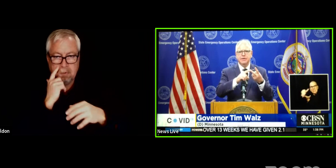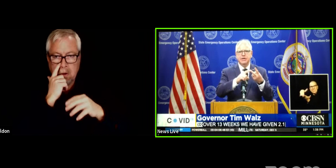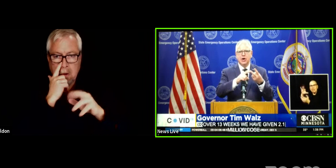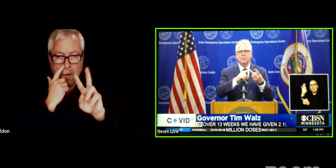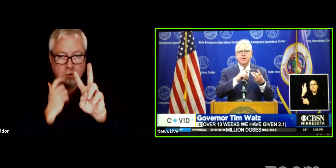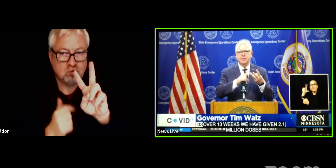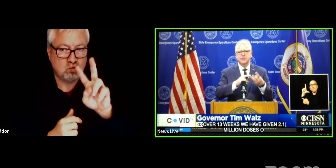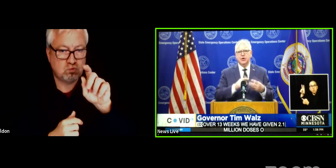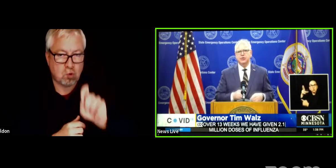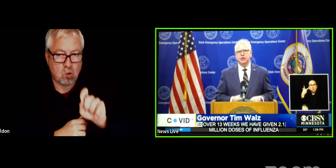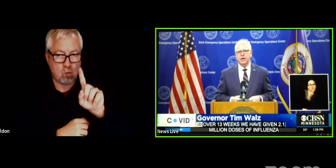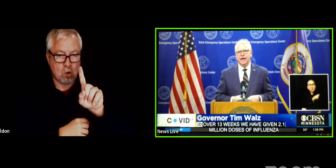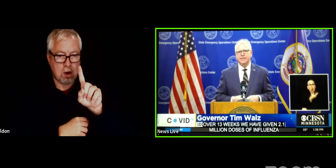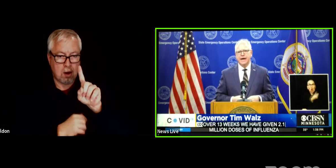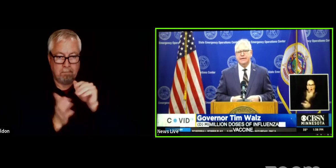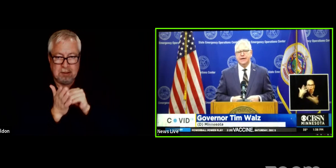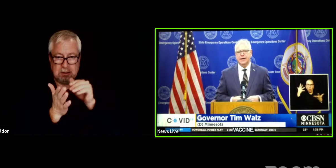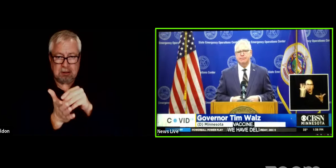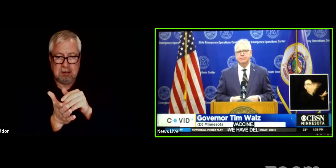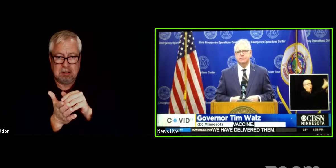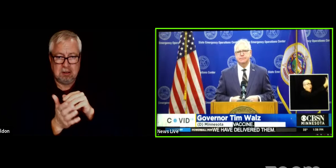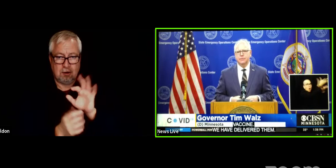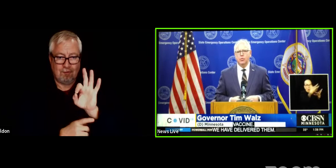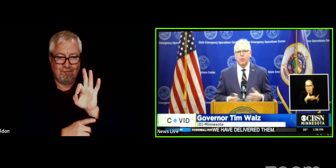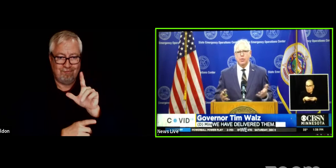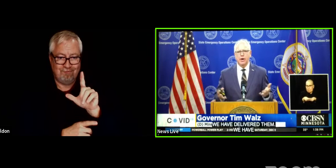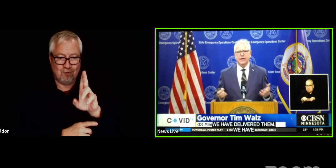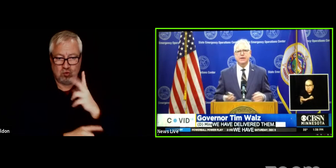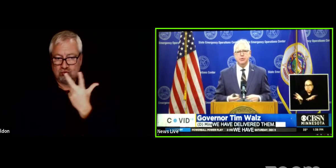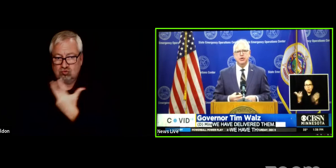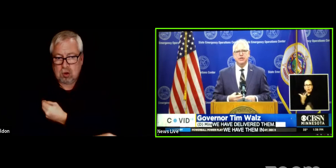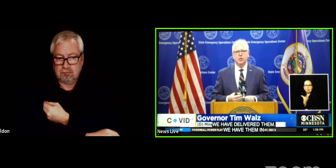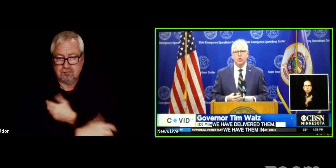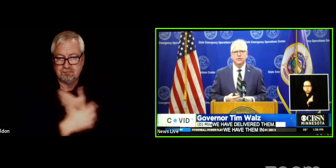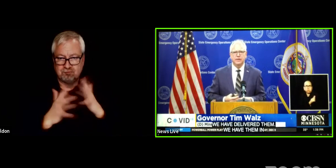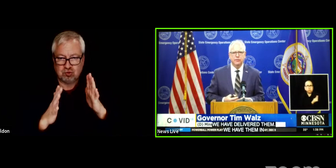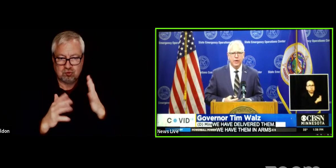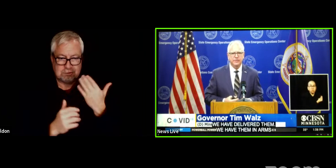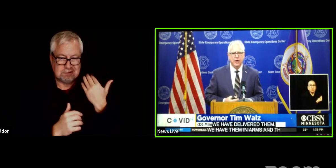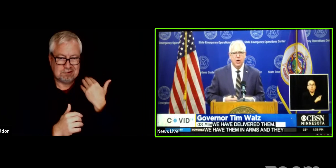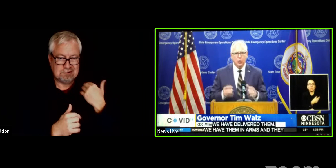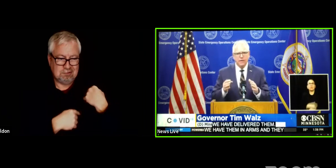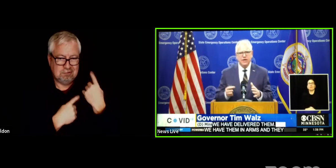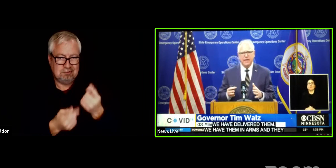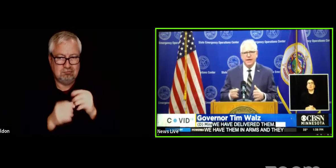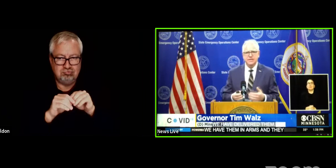IN THE ARMS AND STARTED TO CREATE WHAT WE WANT TO GET IMMUNITY TOWARDS INFLUENZA. WE'VE DONE THIS.